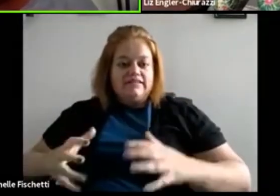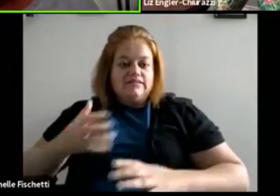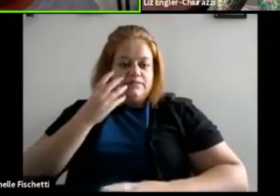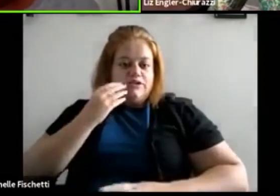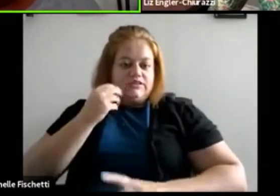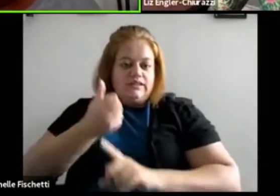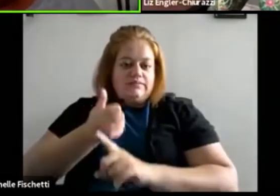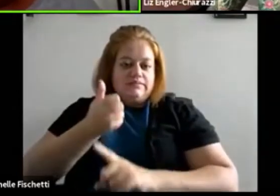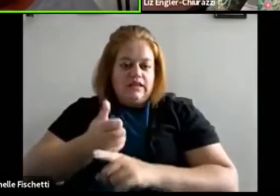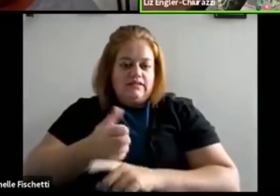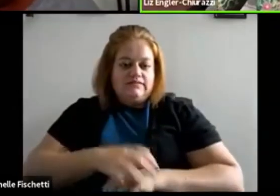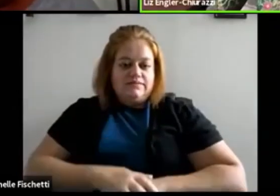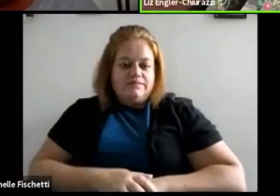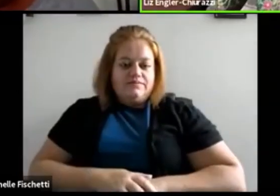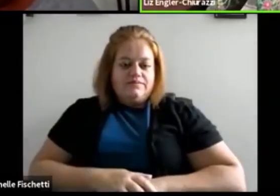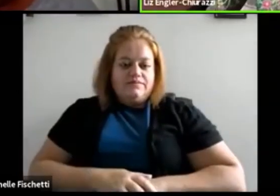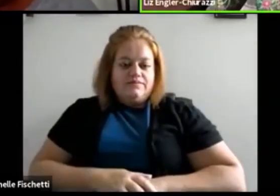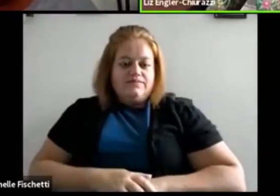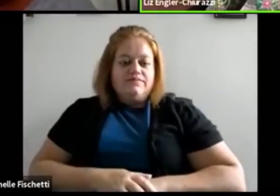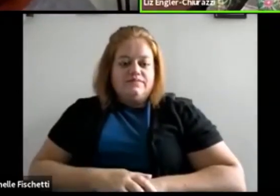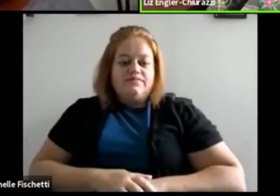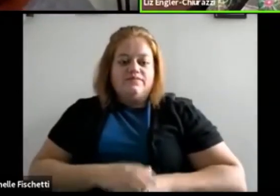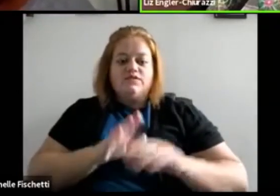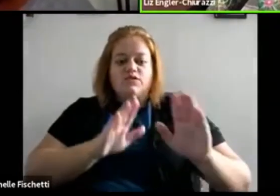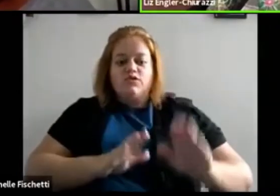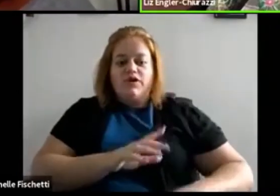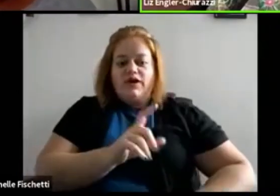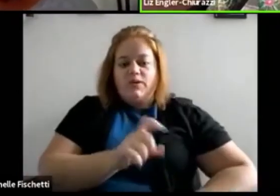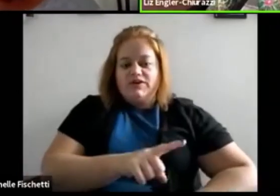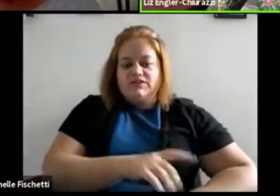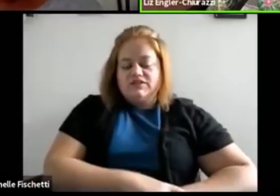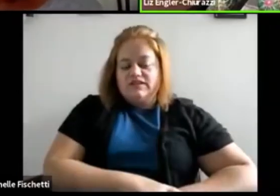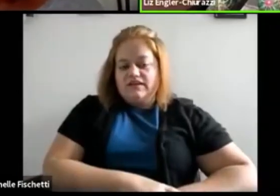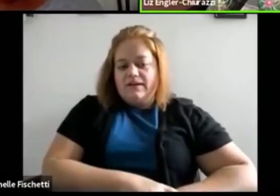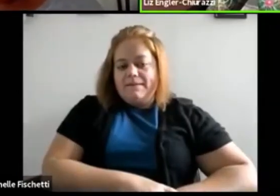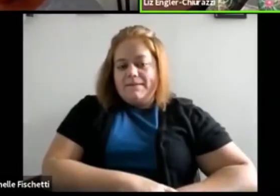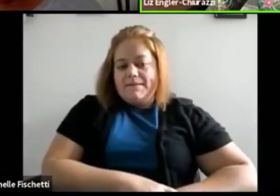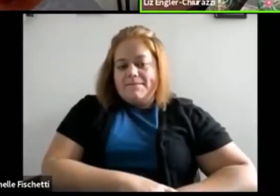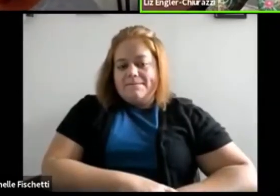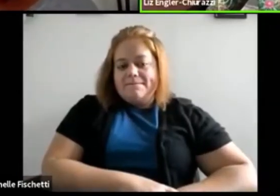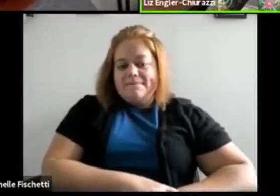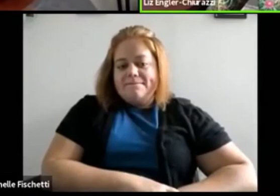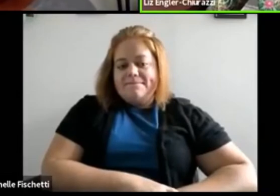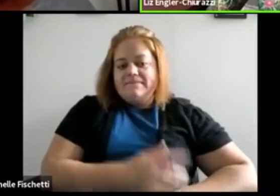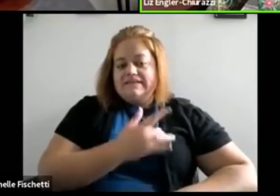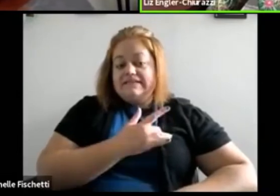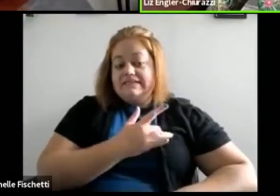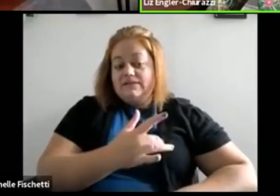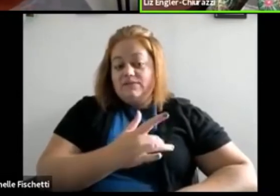Great question, so a typical faculty member at a university will